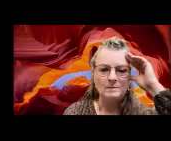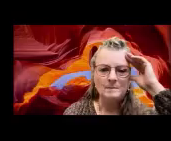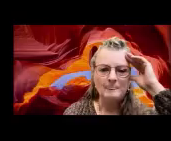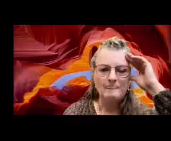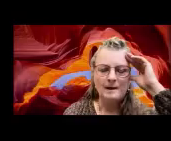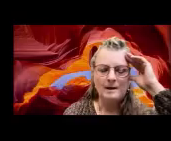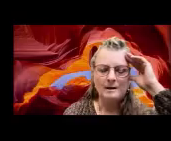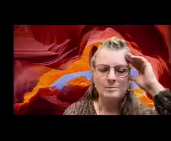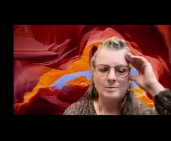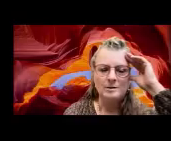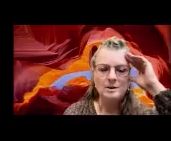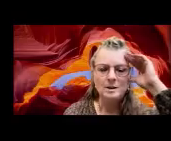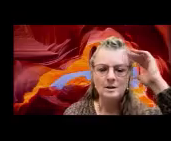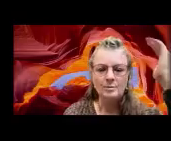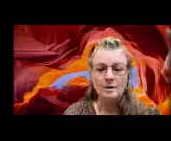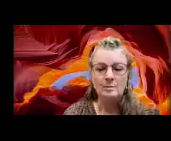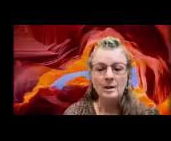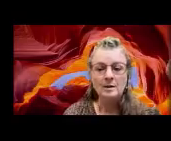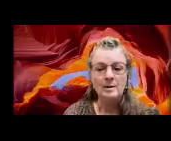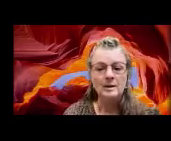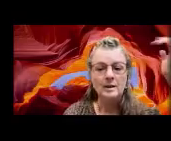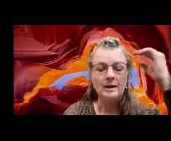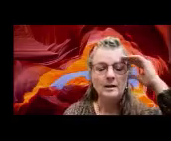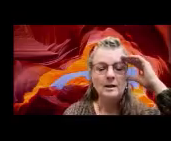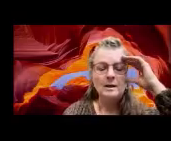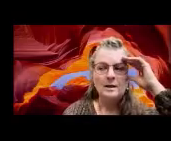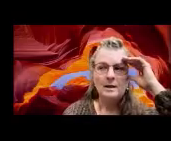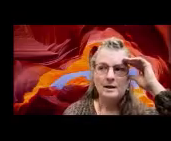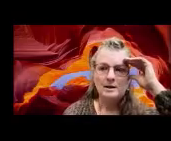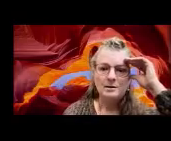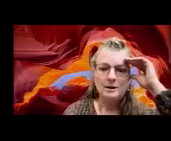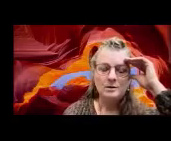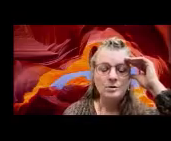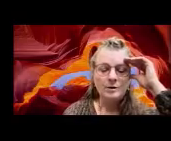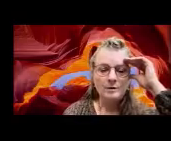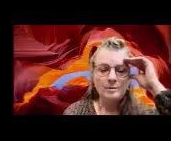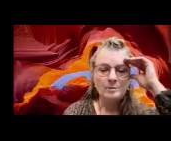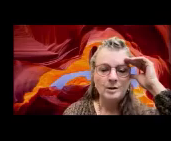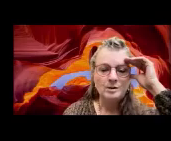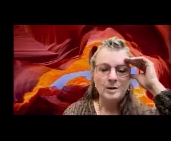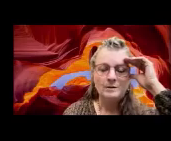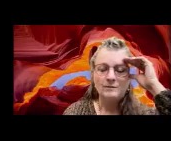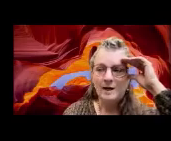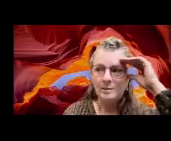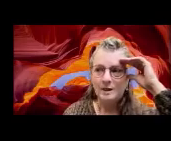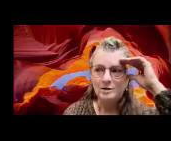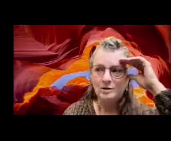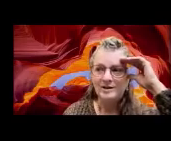door and parents get pretty bugged about that, and they're like, No, you have to come out, participate in the family. So I